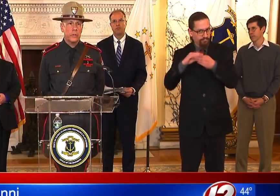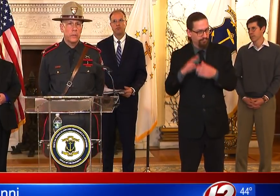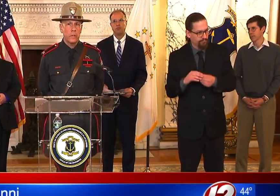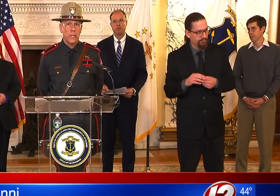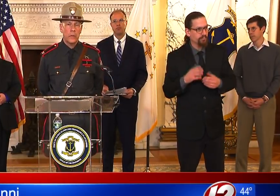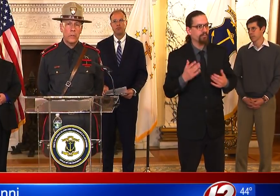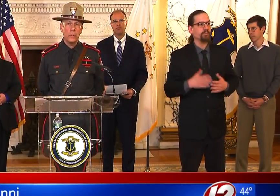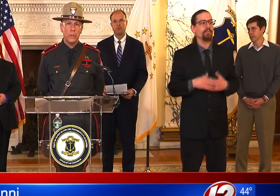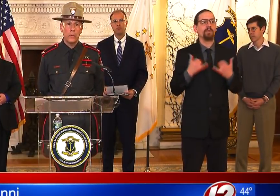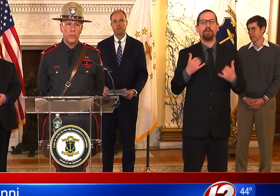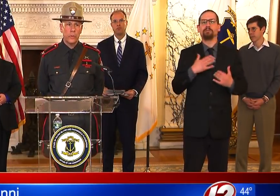THANK YOU, GOVERNOR.